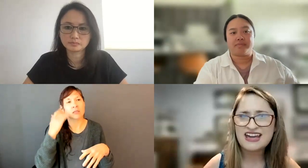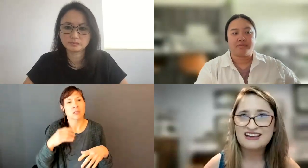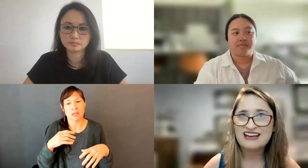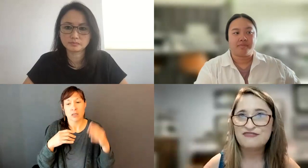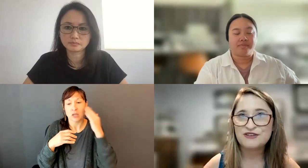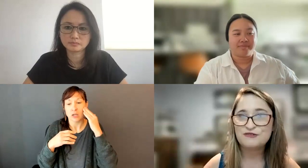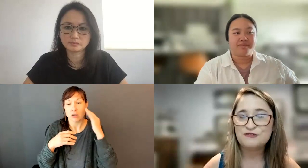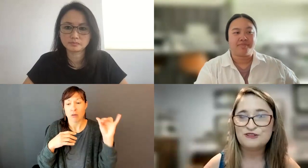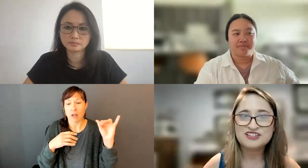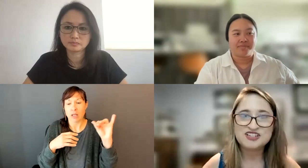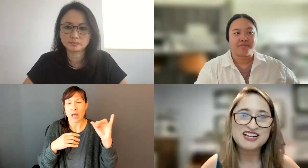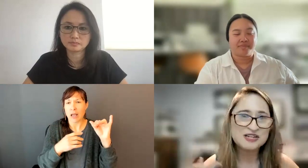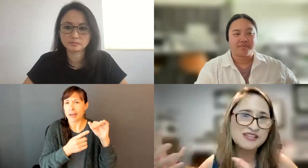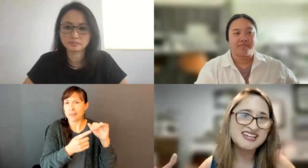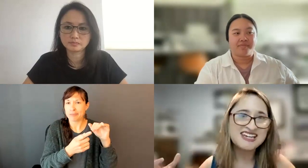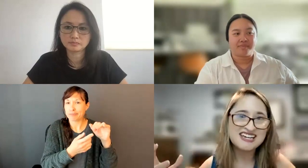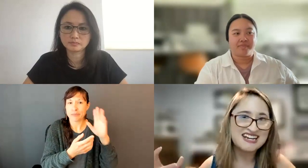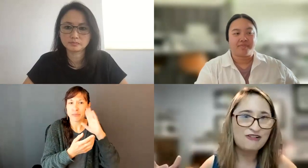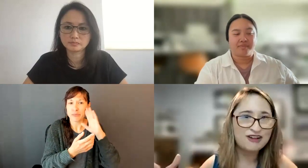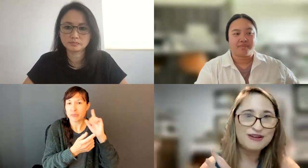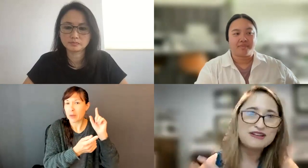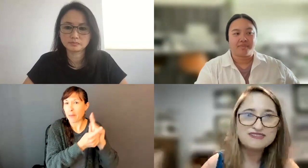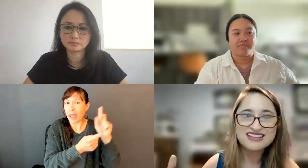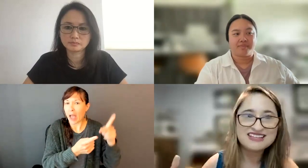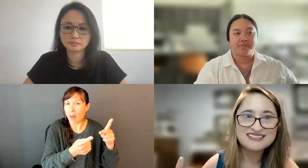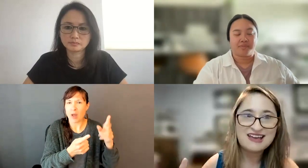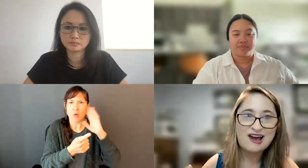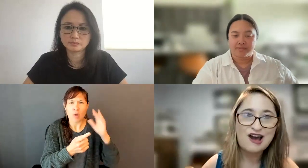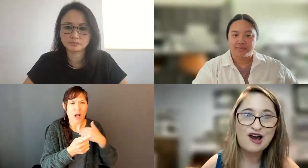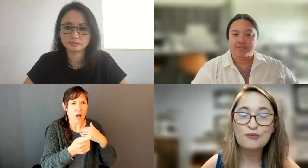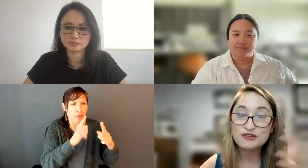"Hey, have you looked at ChatGPT and how can we use this?"